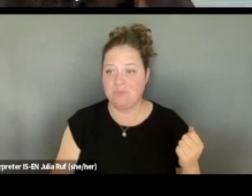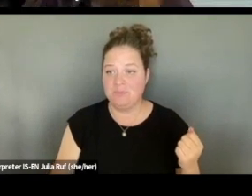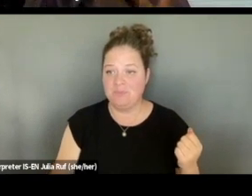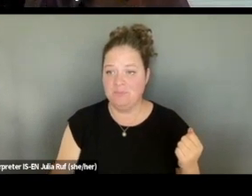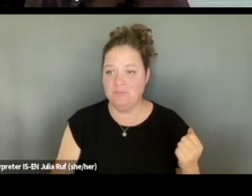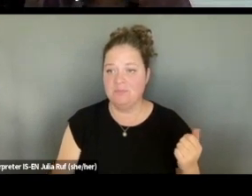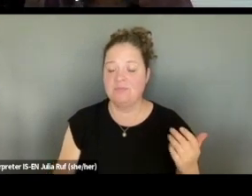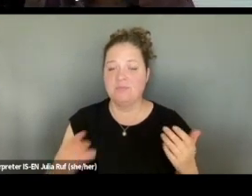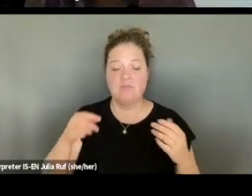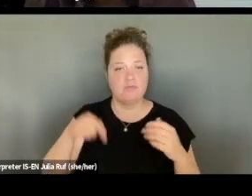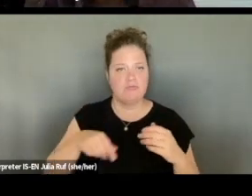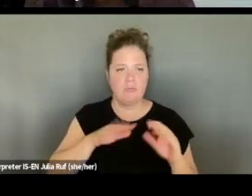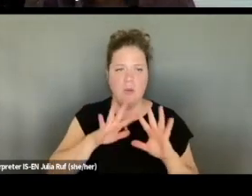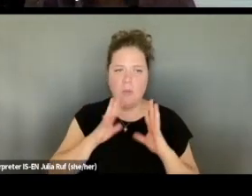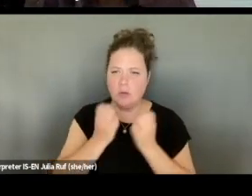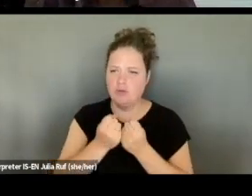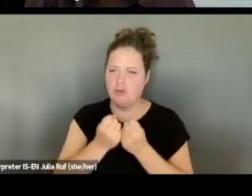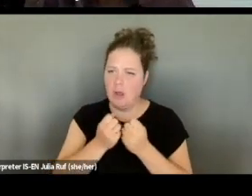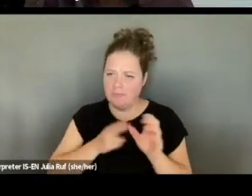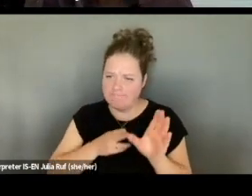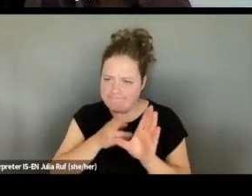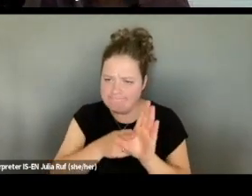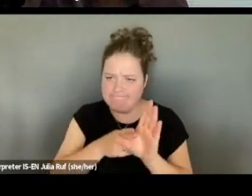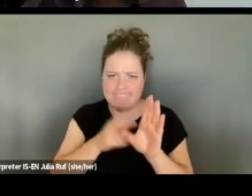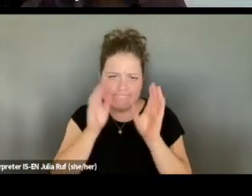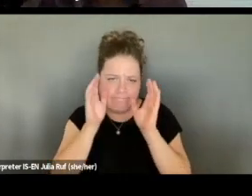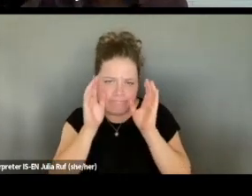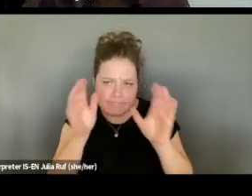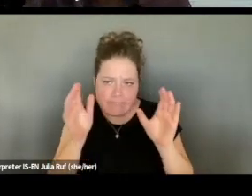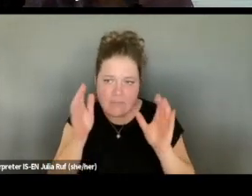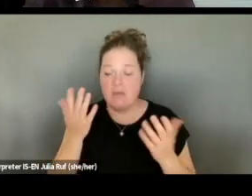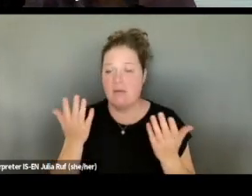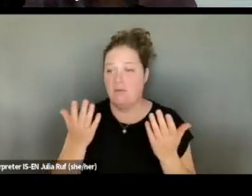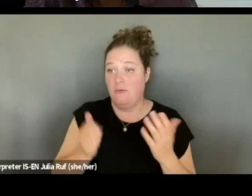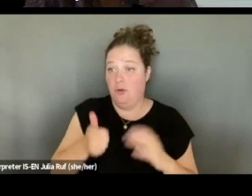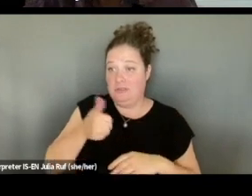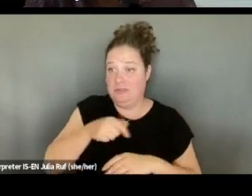this workshop already have a previous knowledge,